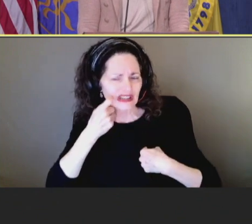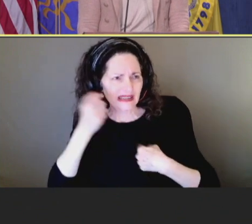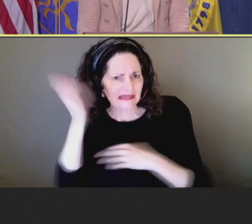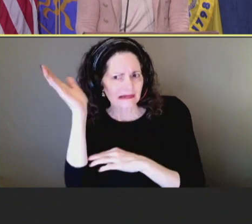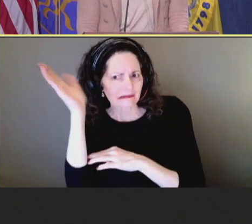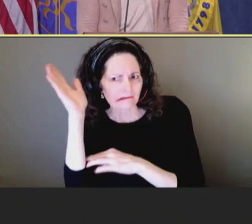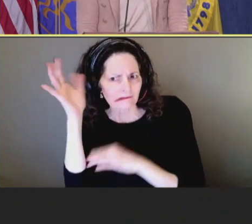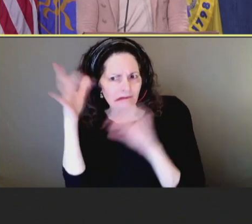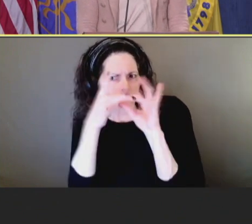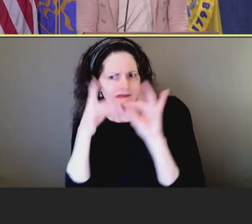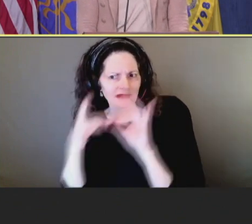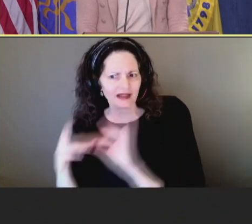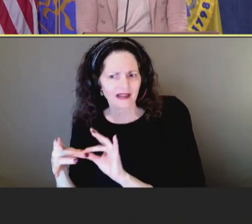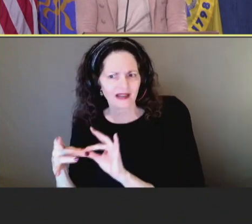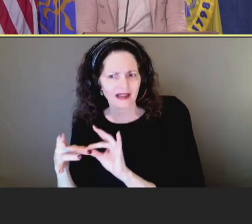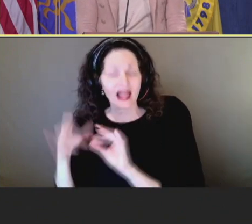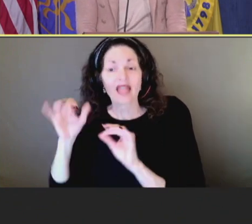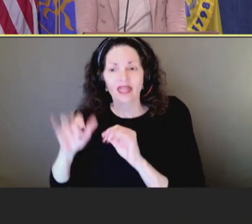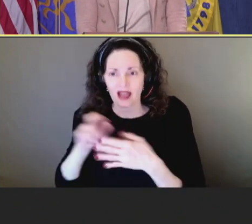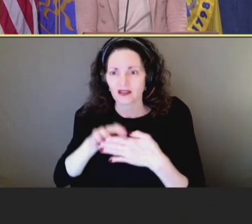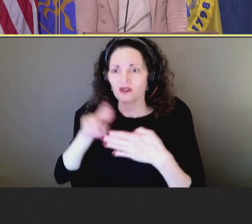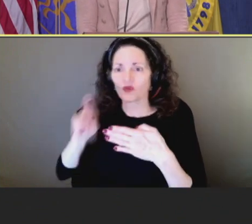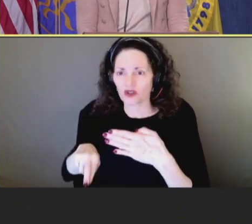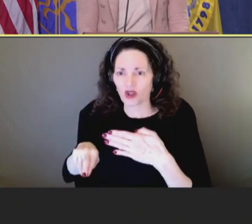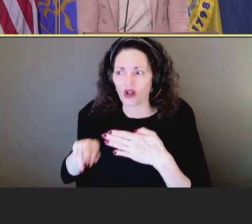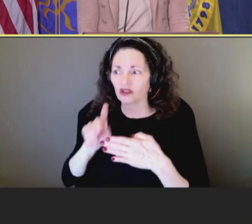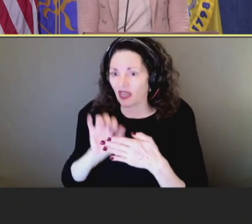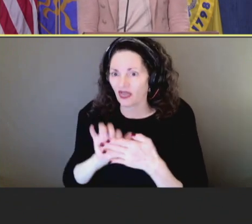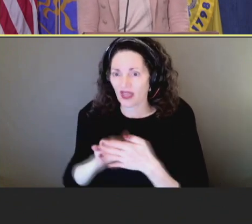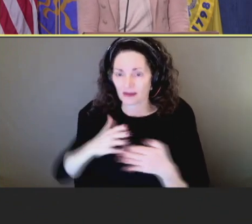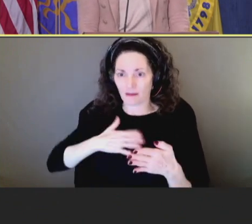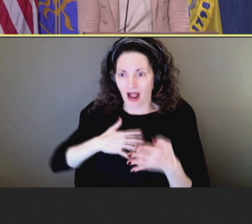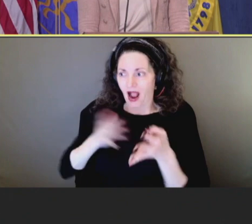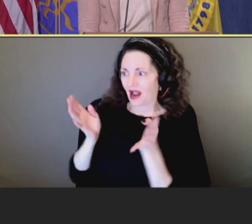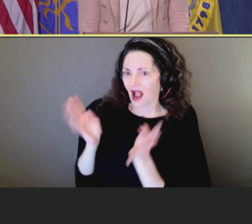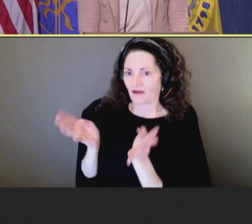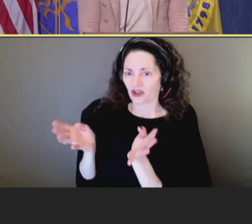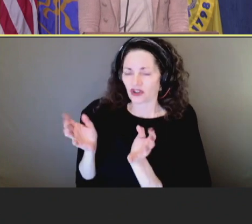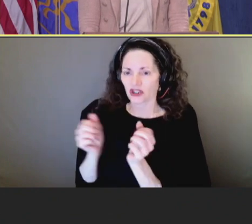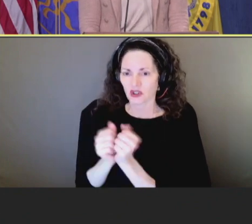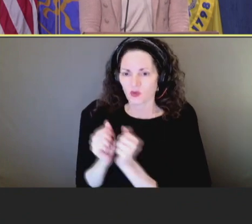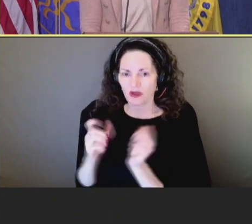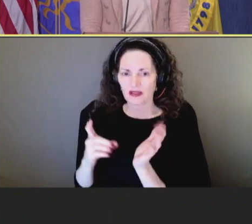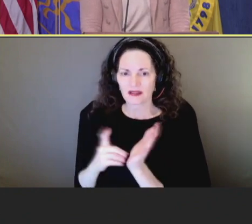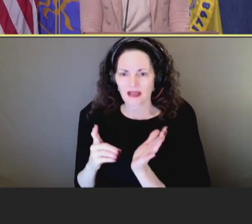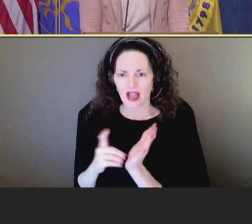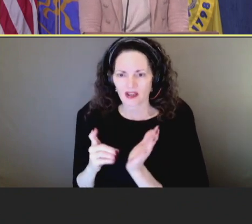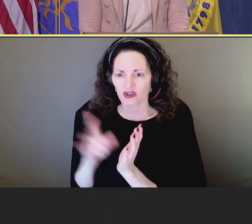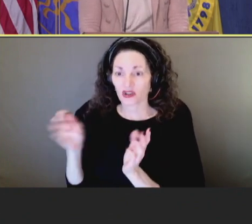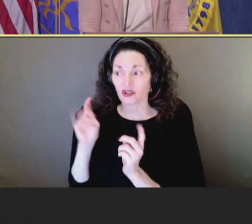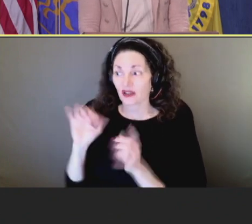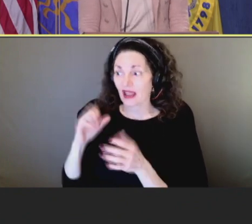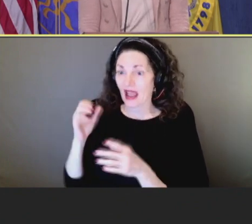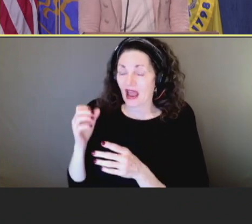that I had with Dr. Disis back in September that made me leave my job as an NBC correspondent to